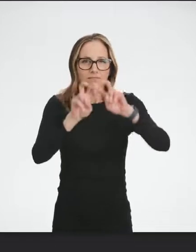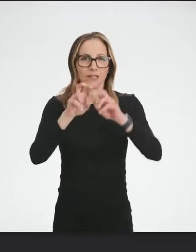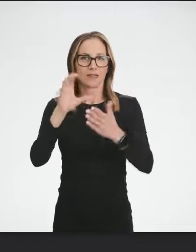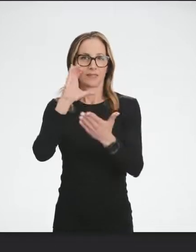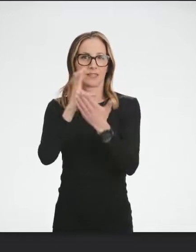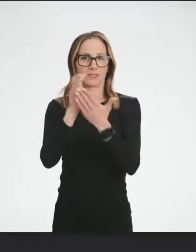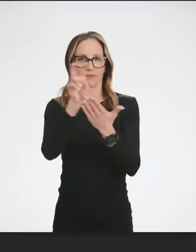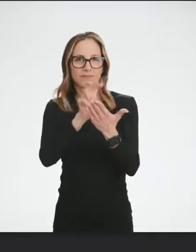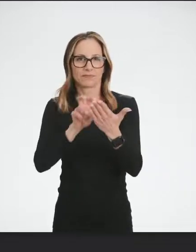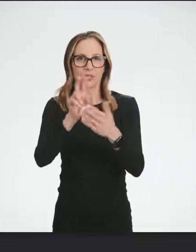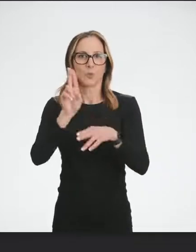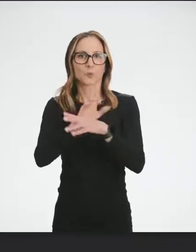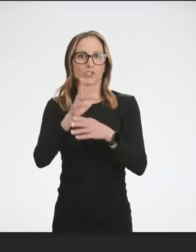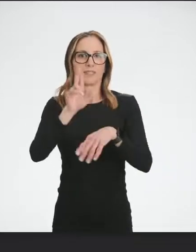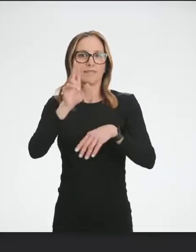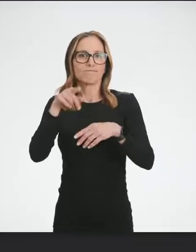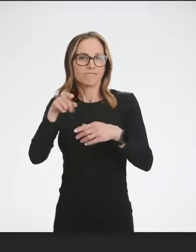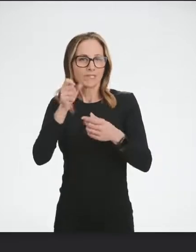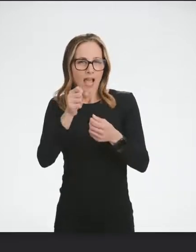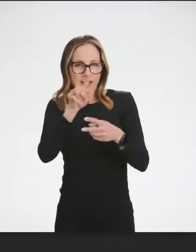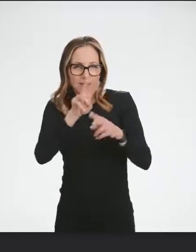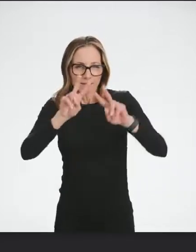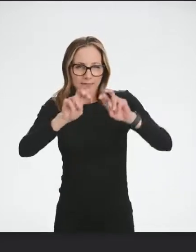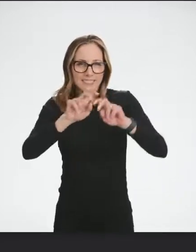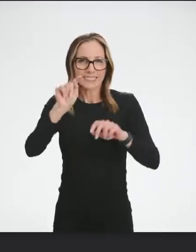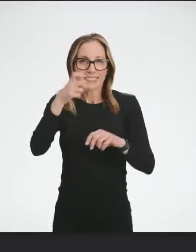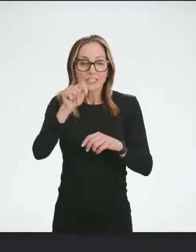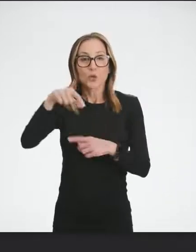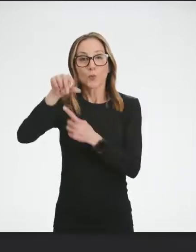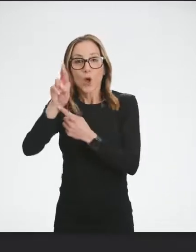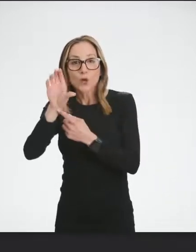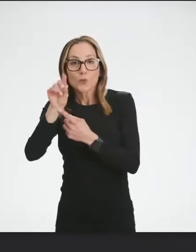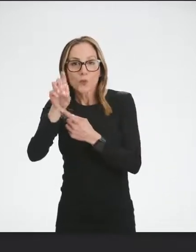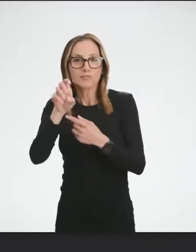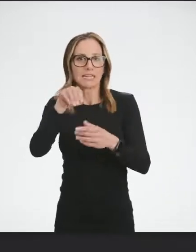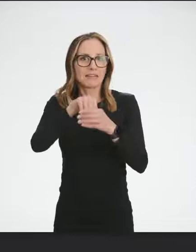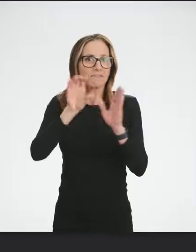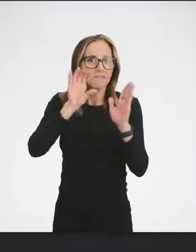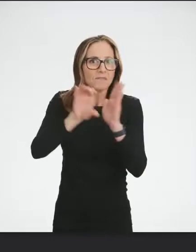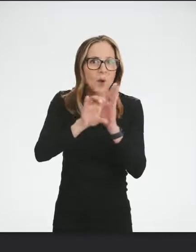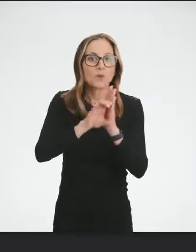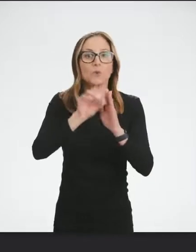with text and QR codes found in photos and paused video frames, and it provides quick